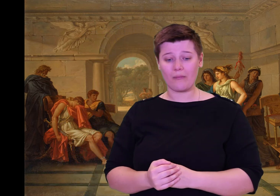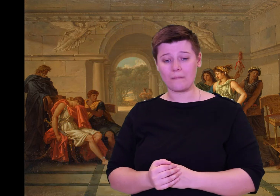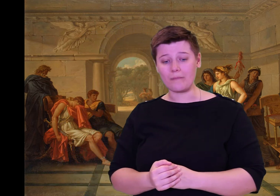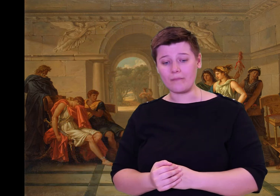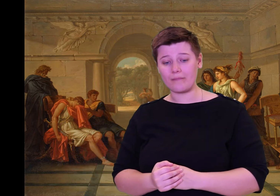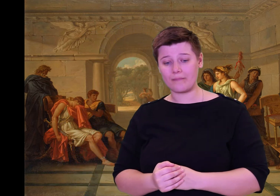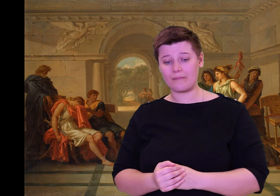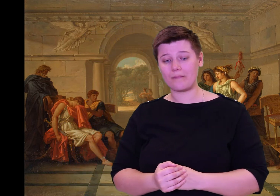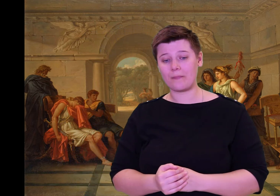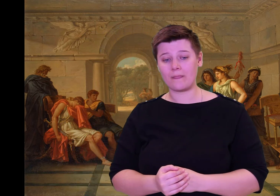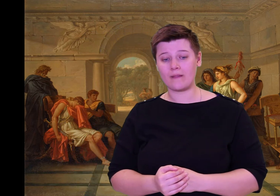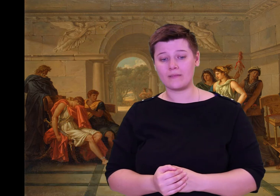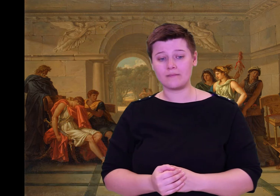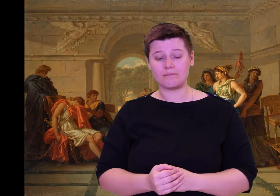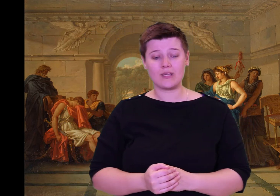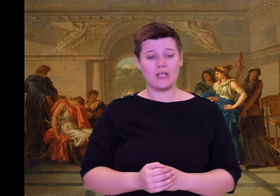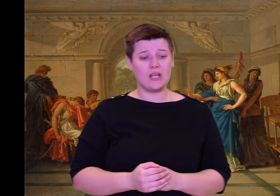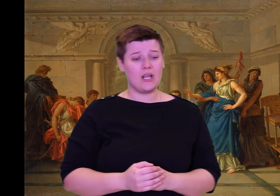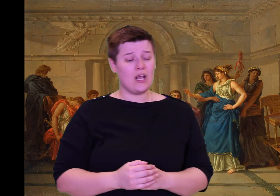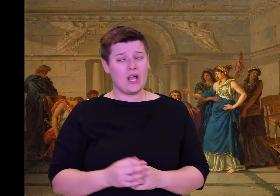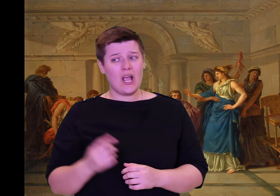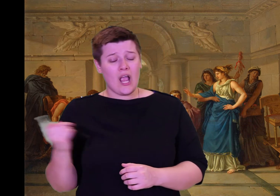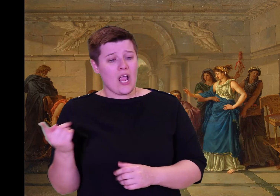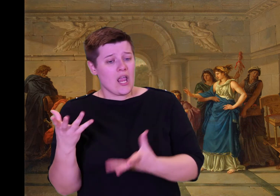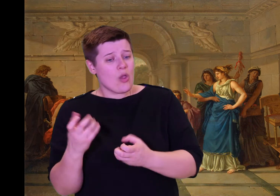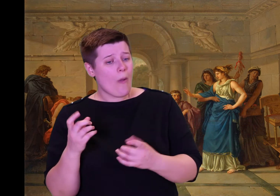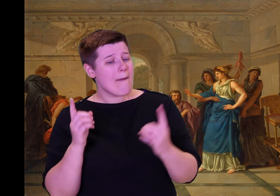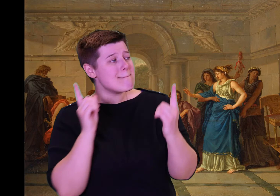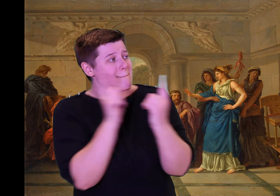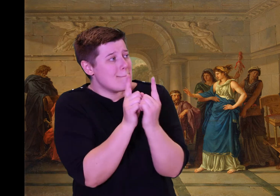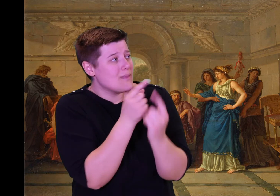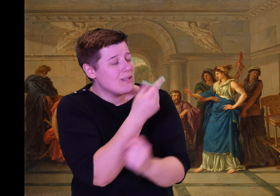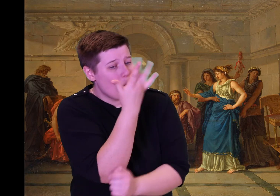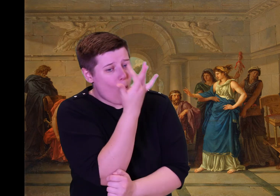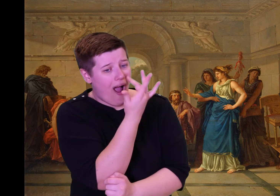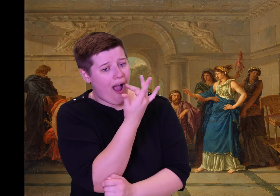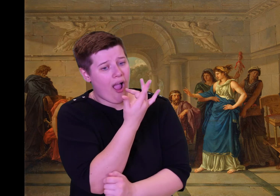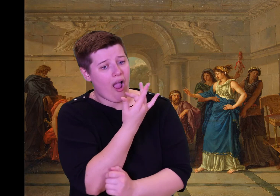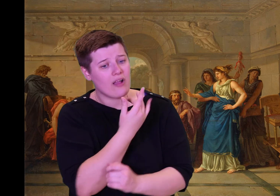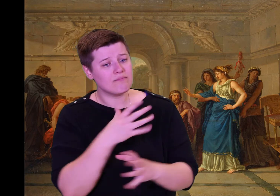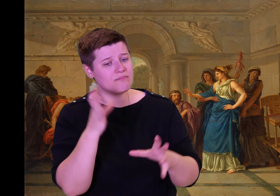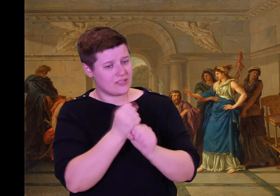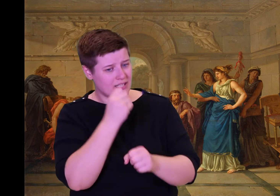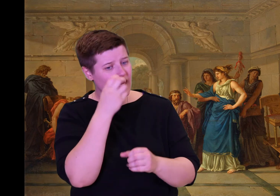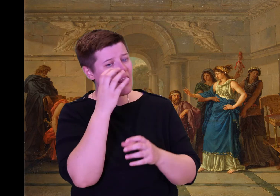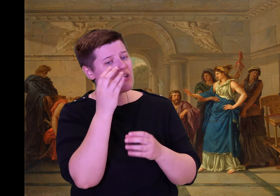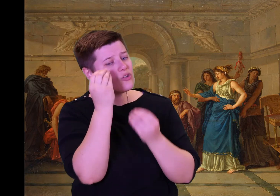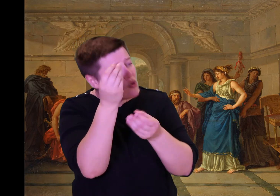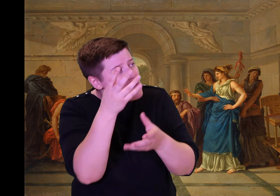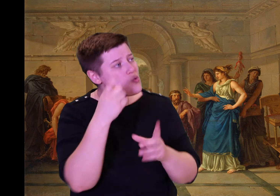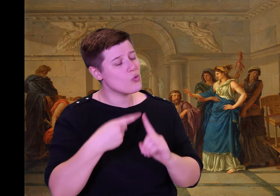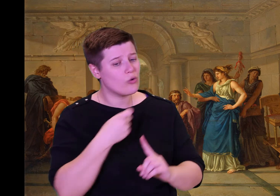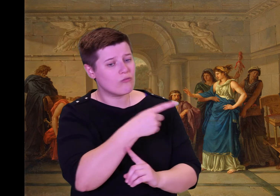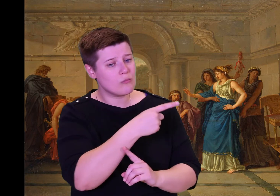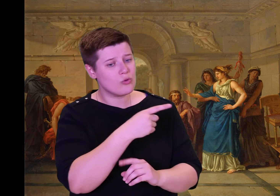the boy grimaced and floods of tears were rolling down his cheeks;